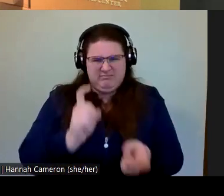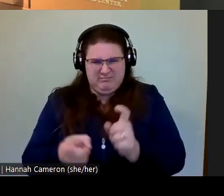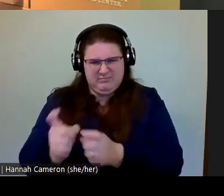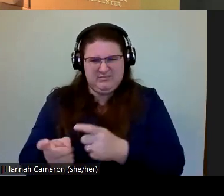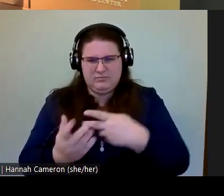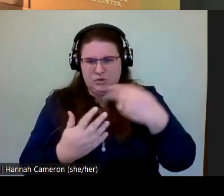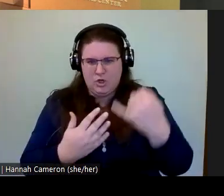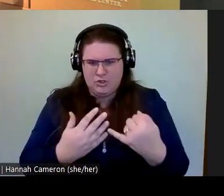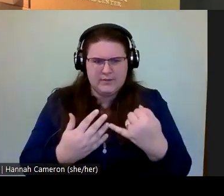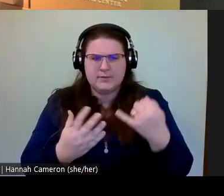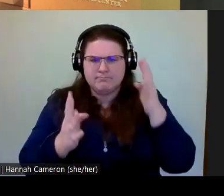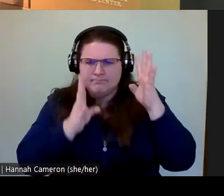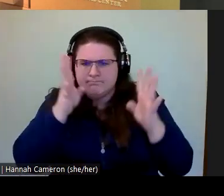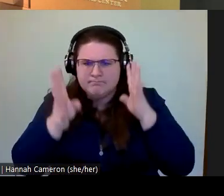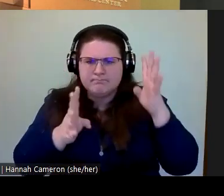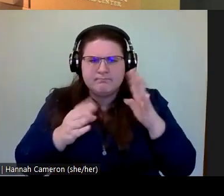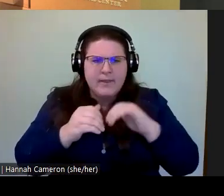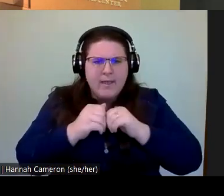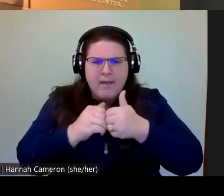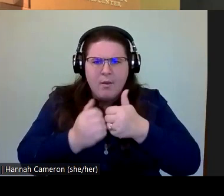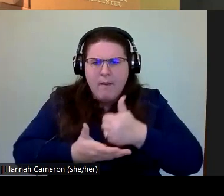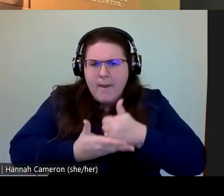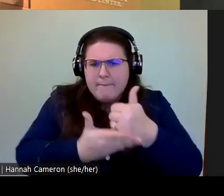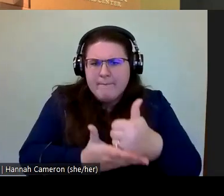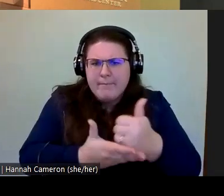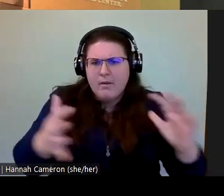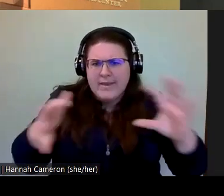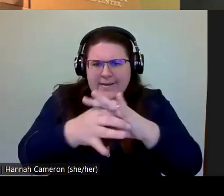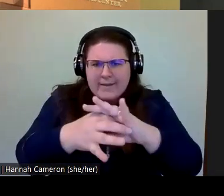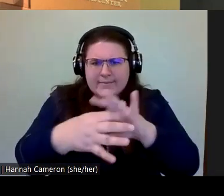lot of ways in which we could find ways to help people stay connected uh so we developed this